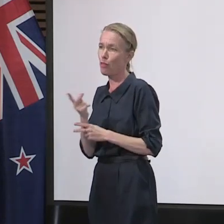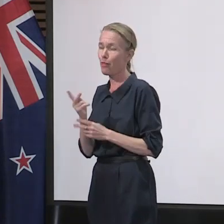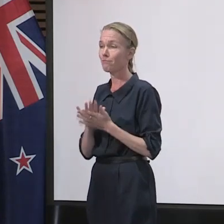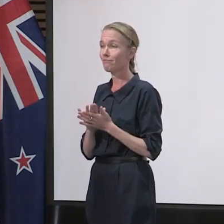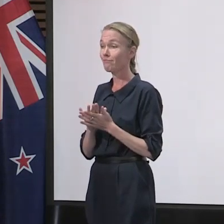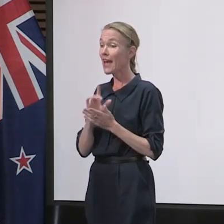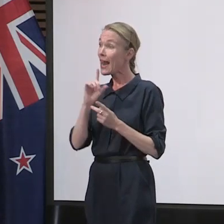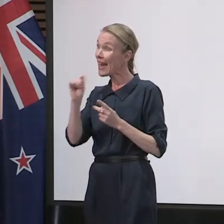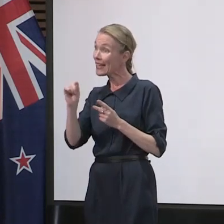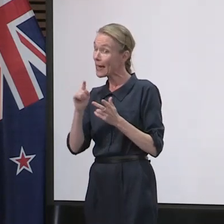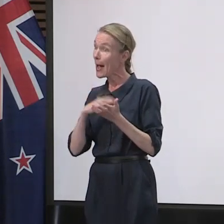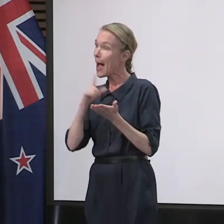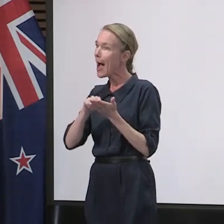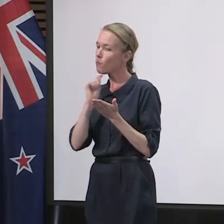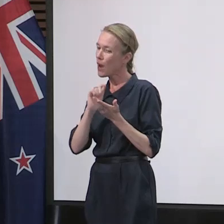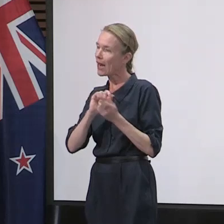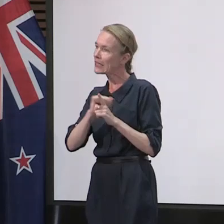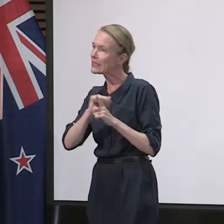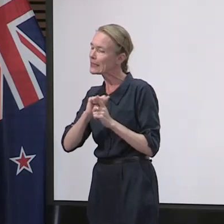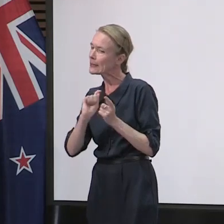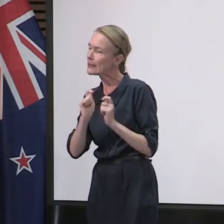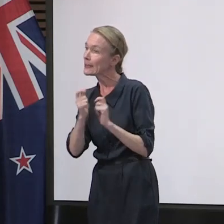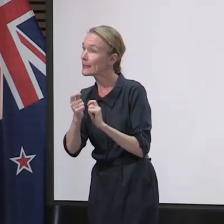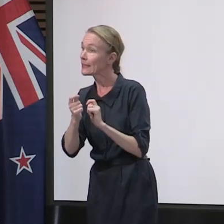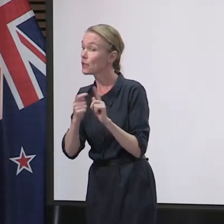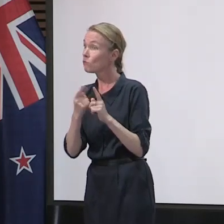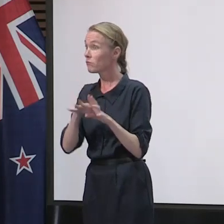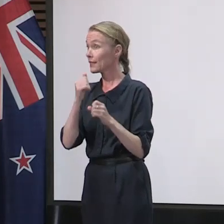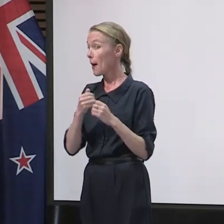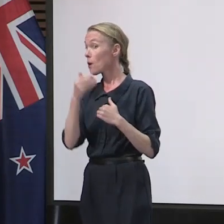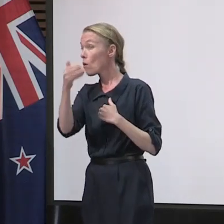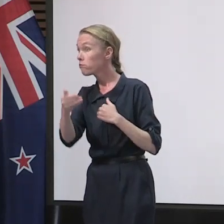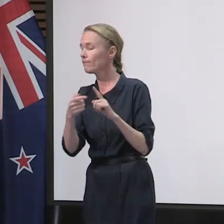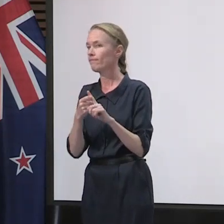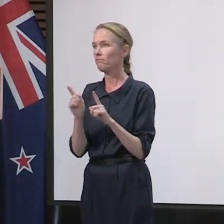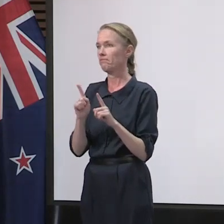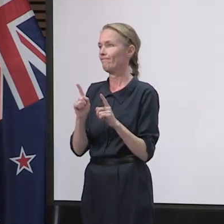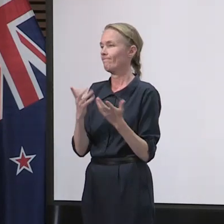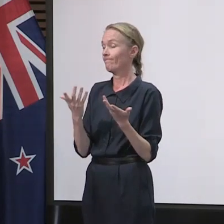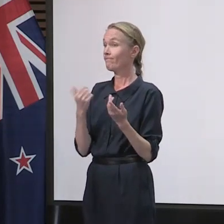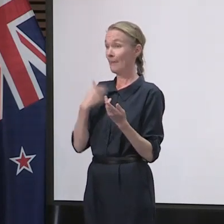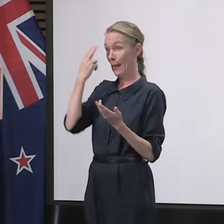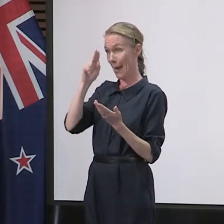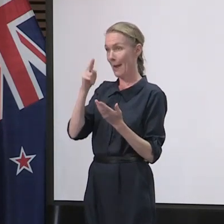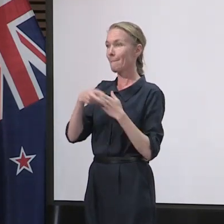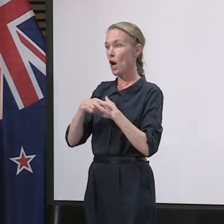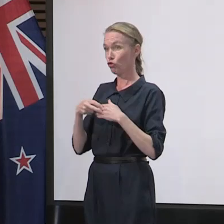Subsequent releases of the app will have functionality that